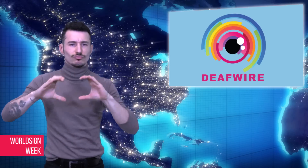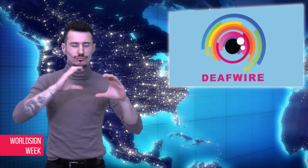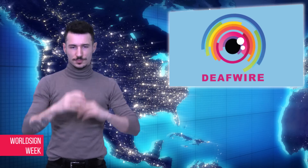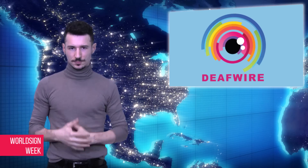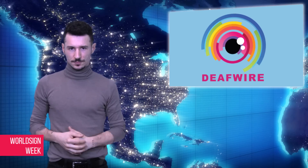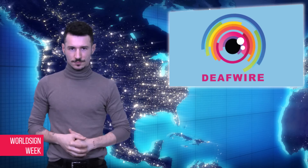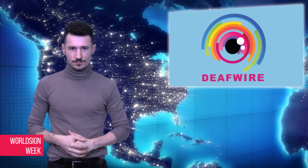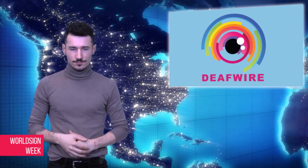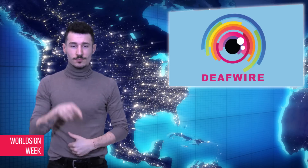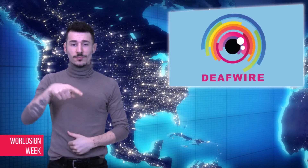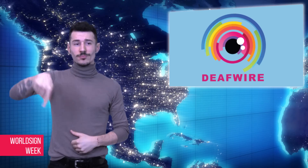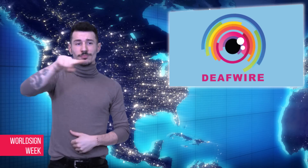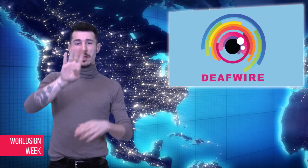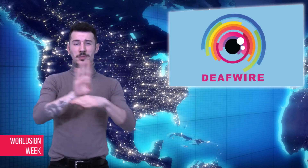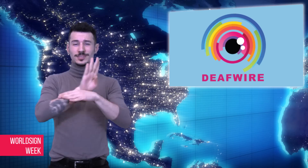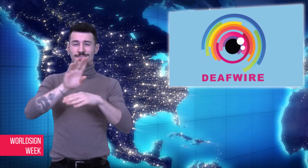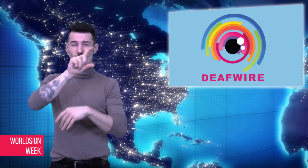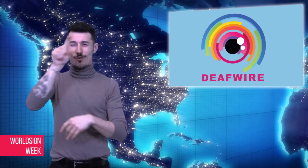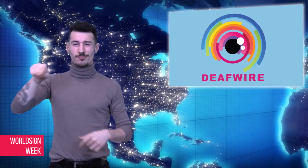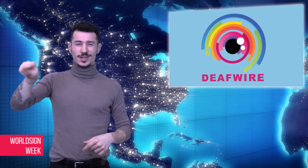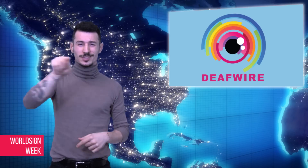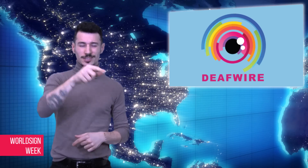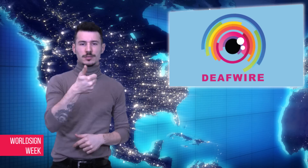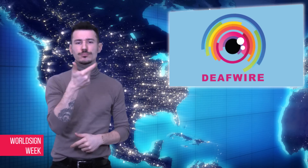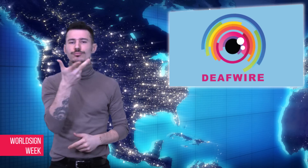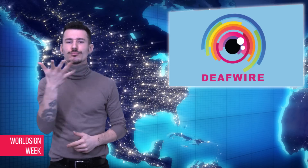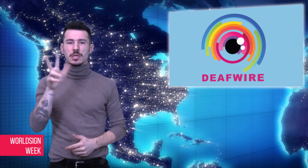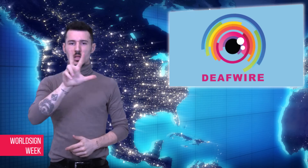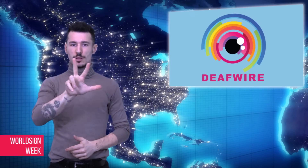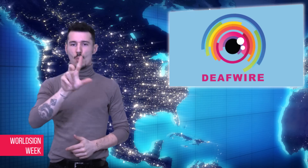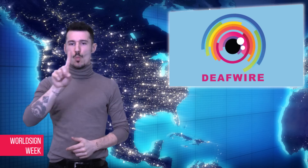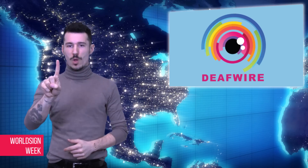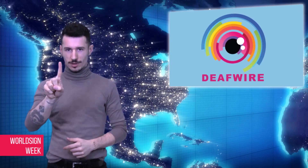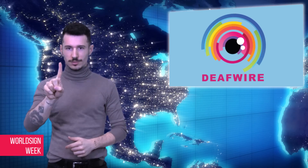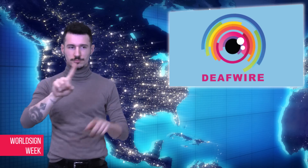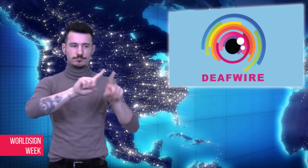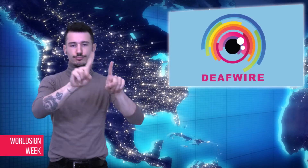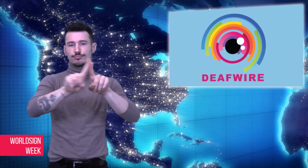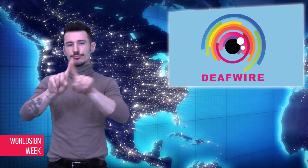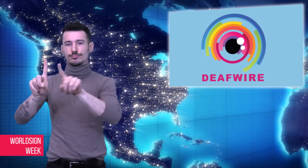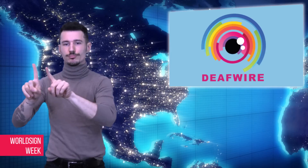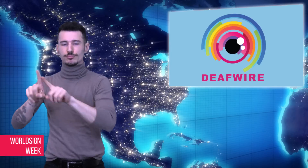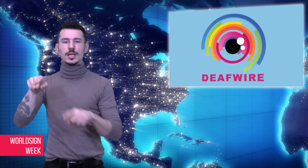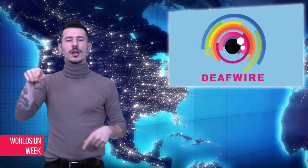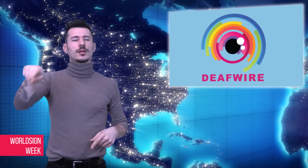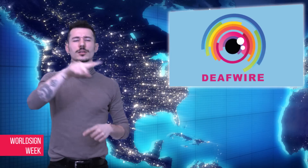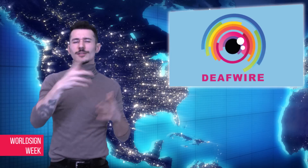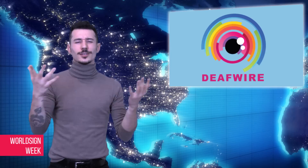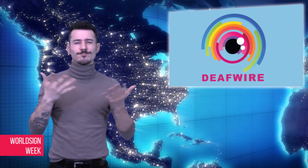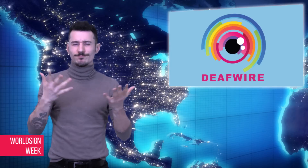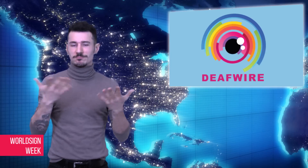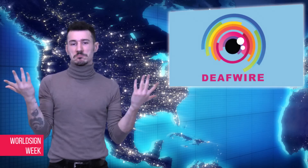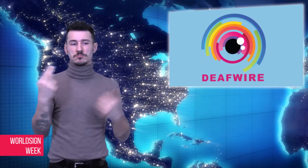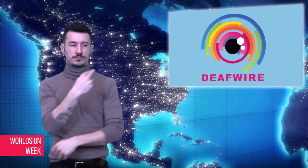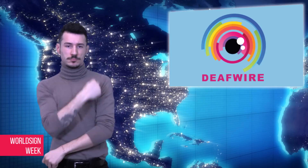benefiting from this training include doctor’s surgeries, pubs, tea rooms, a